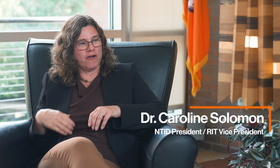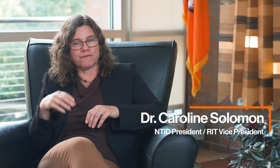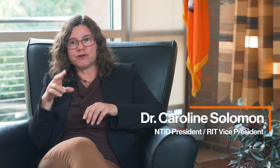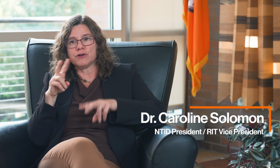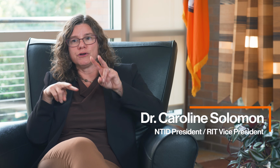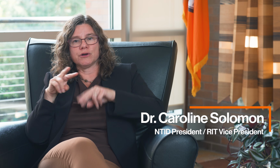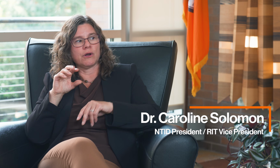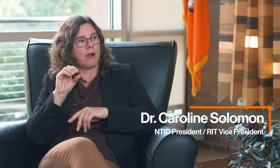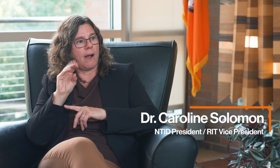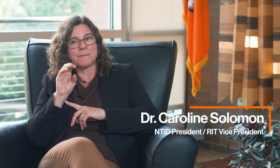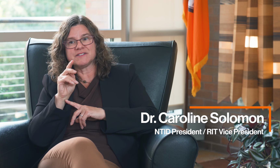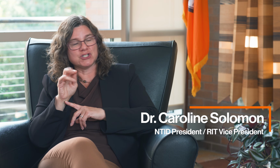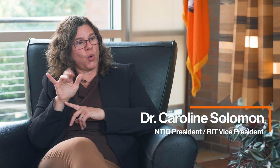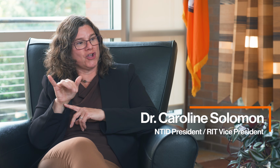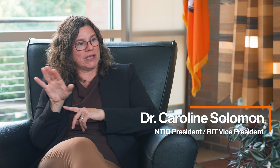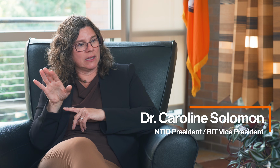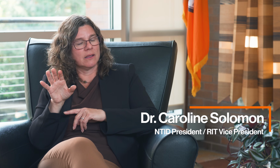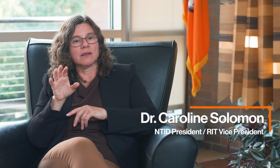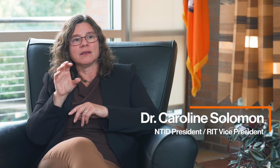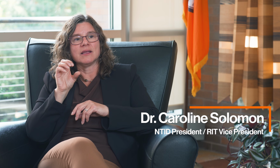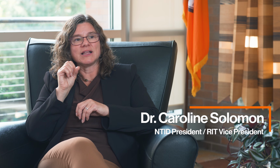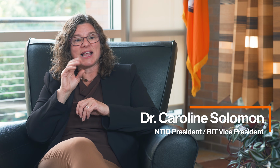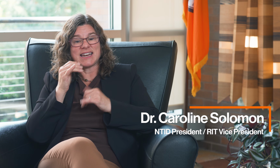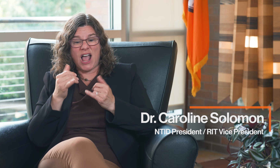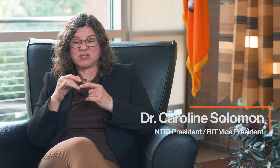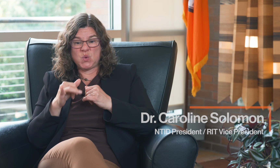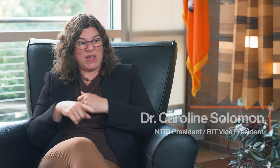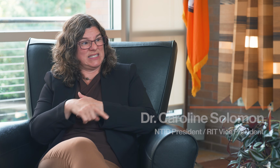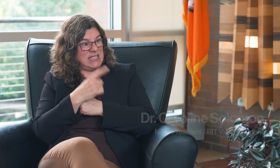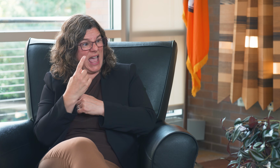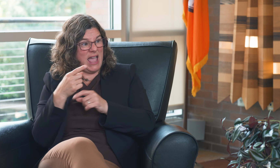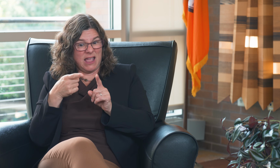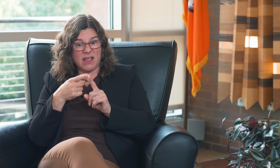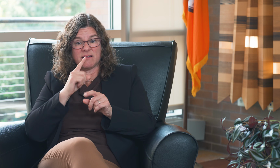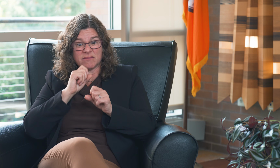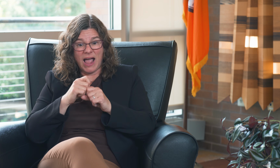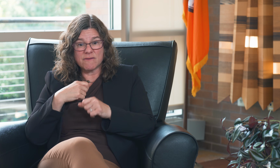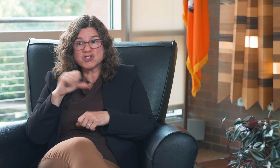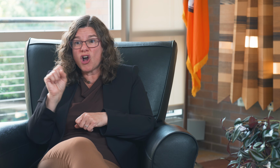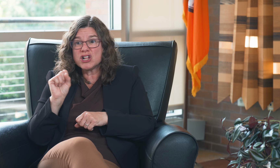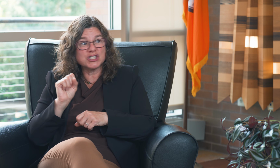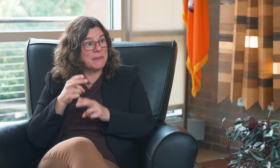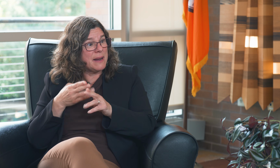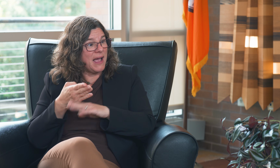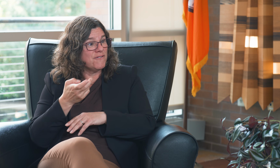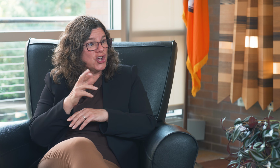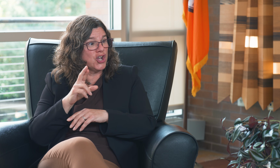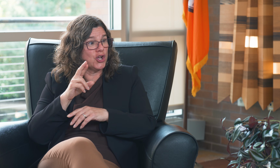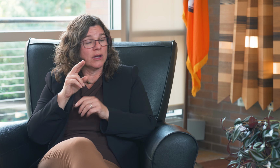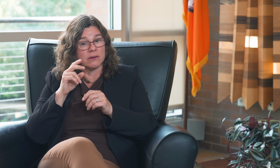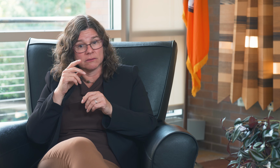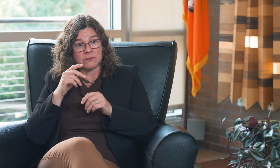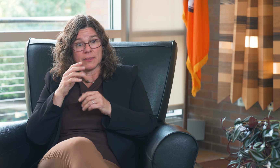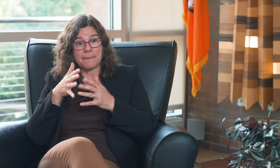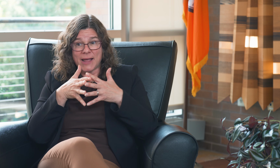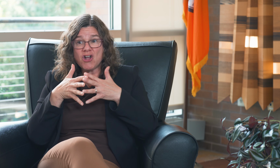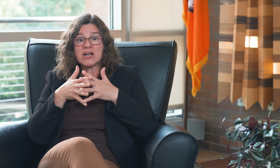That was at Harvard in the observatory. And now, to this day, there's actually a scholarship named after her.